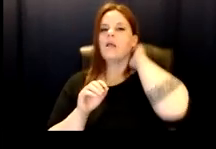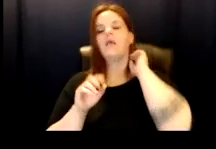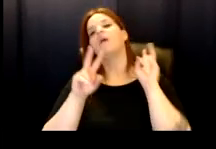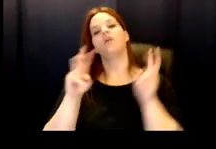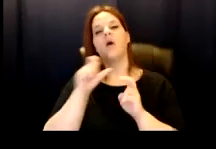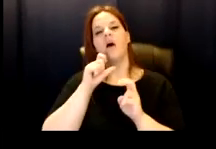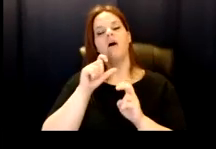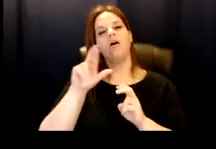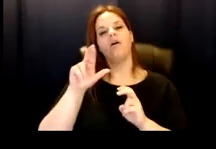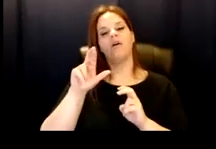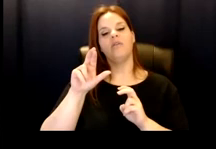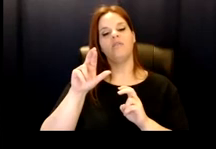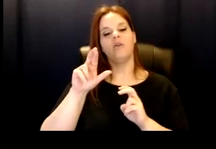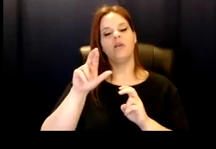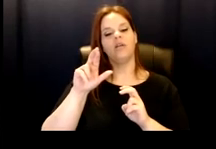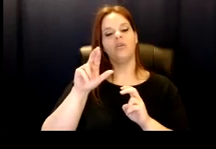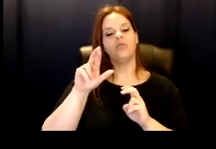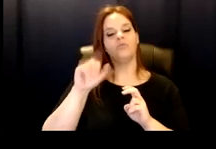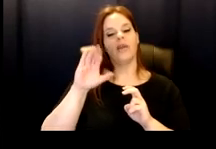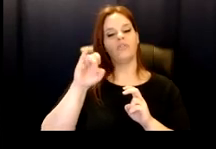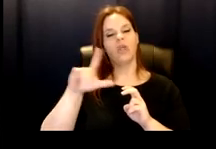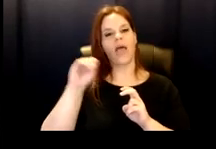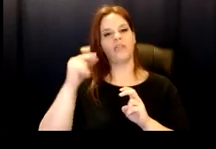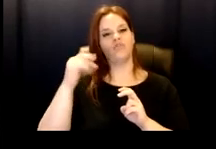and gender nondiscrimination, and the disability community recently organized a letter to the